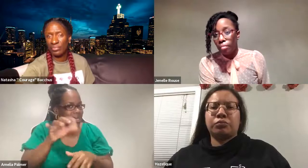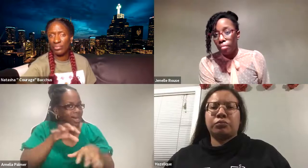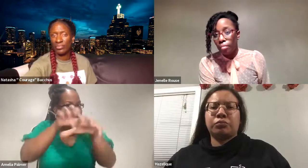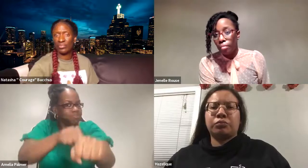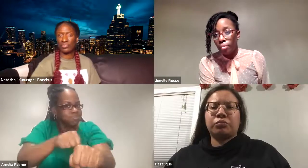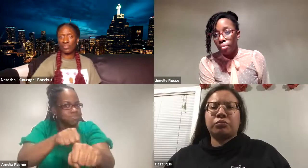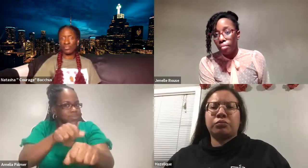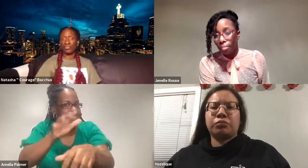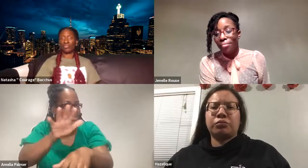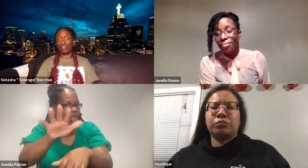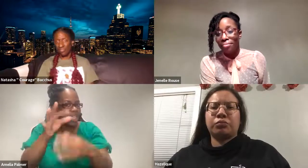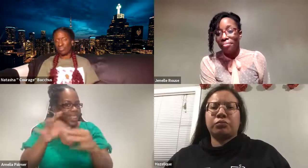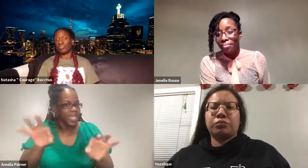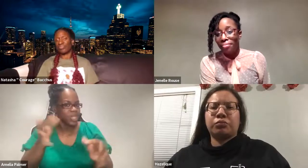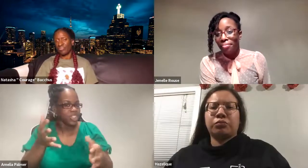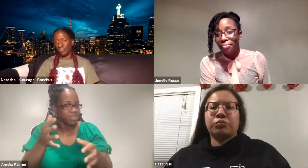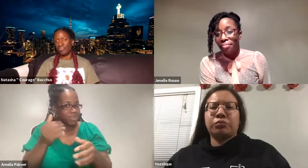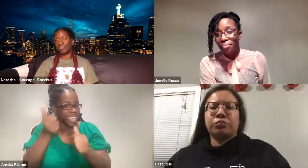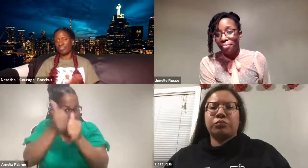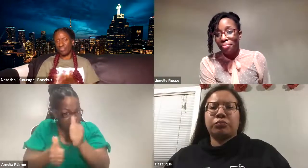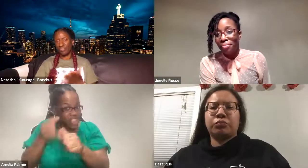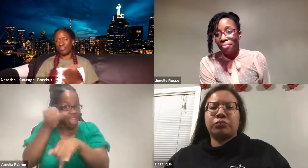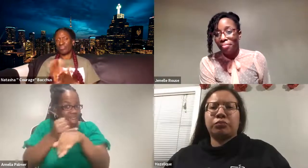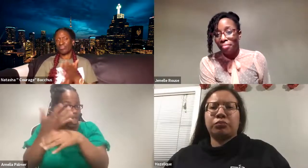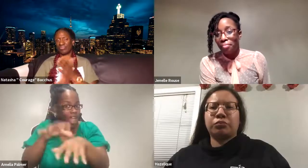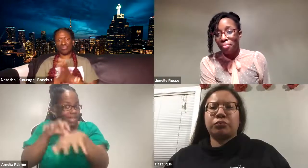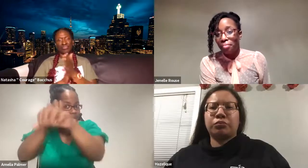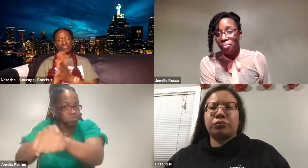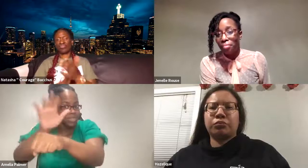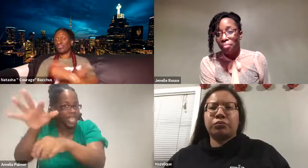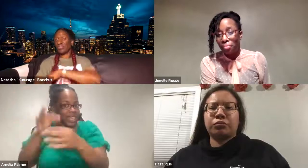when i go to the islands and i realize oh it's because they've been colonized, every island